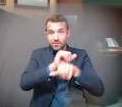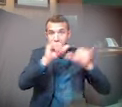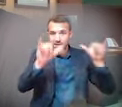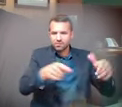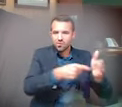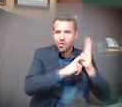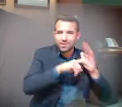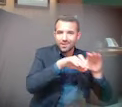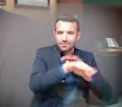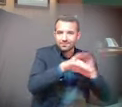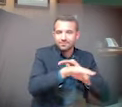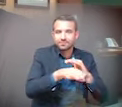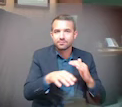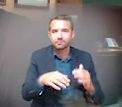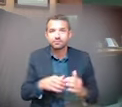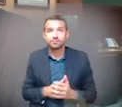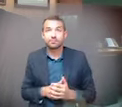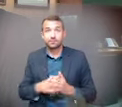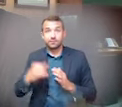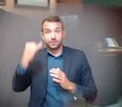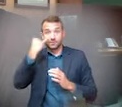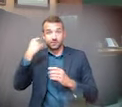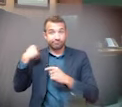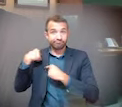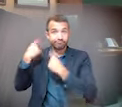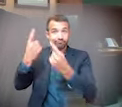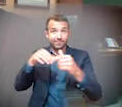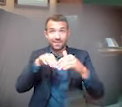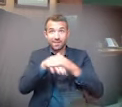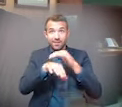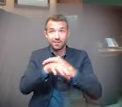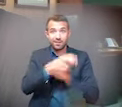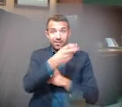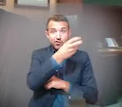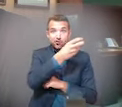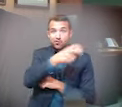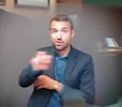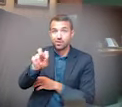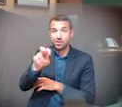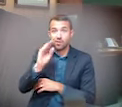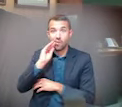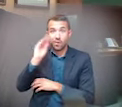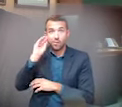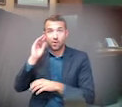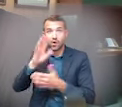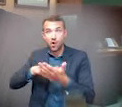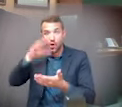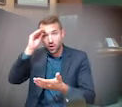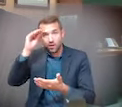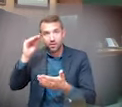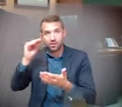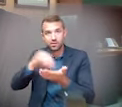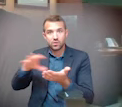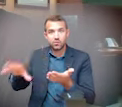so important, because had they been more accessible, the transition for blind individuals to get a proper education would be equal